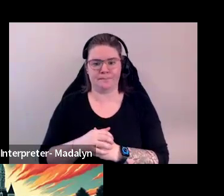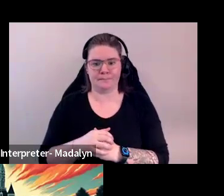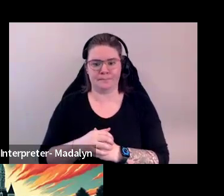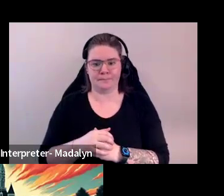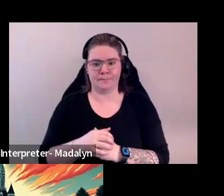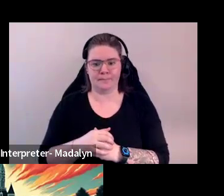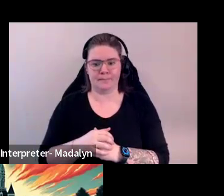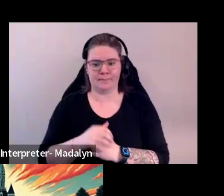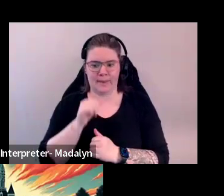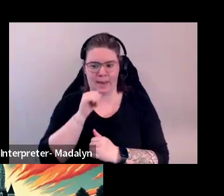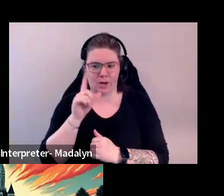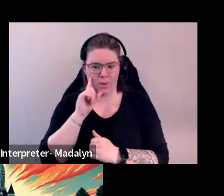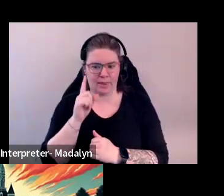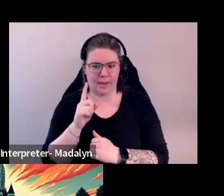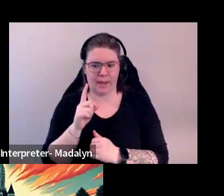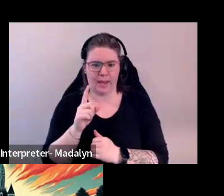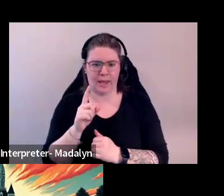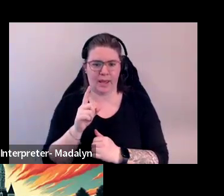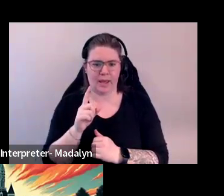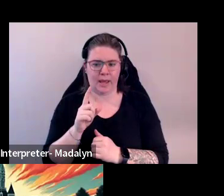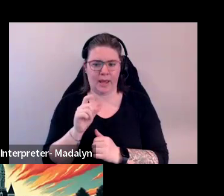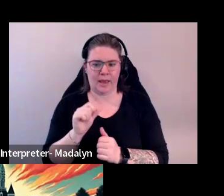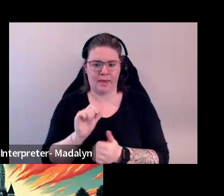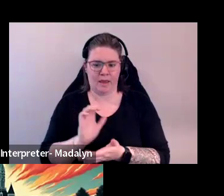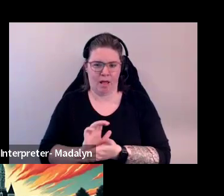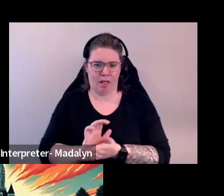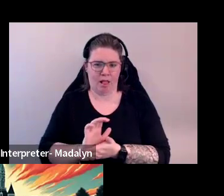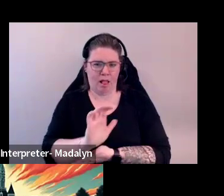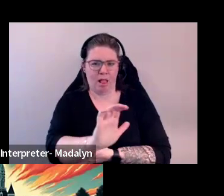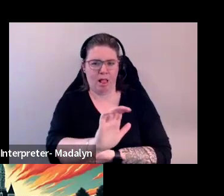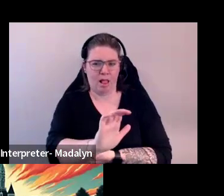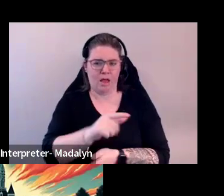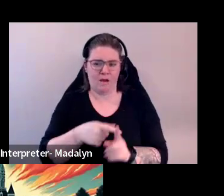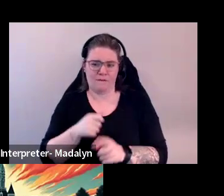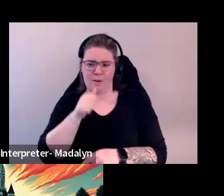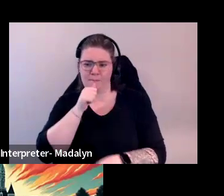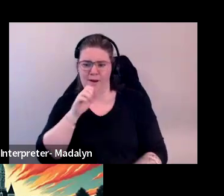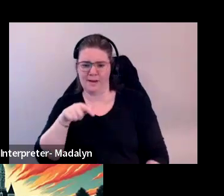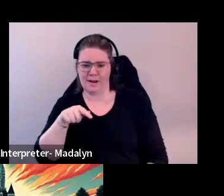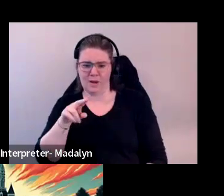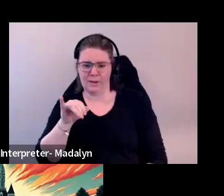Brooke Wilson (she/her): I don't think we can get completely pushed out by private equity, and Brooke Wilson (she/her): if if